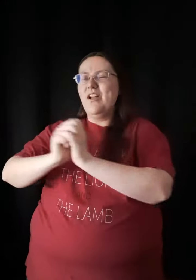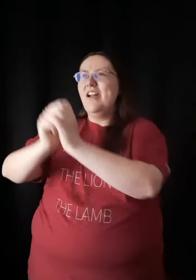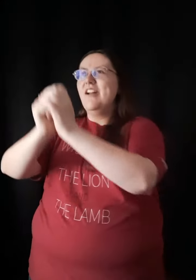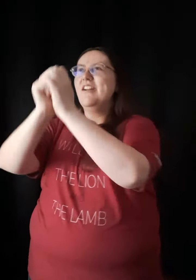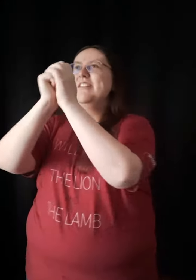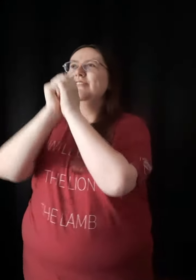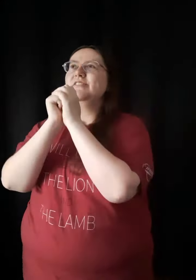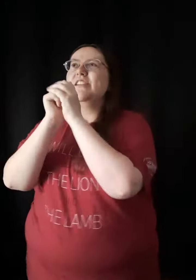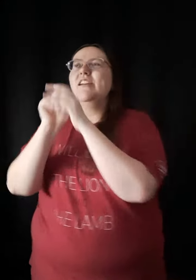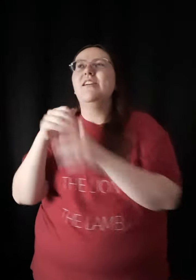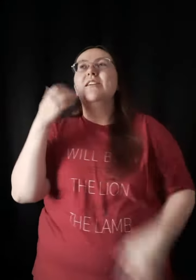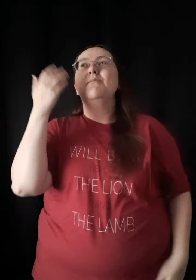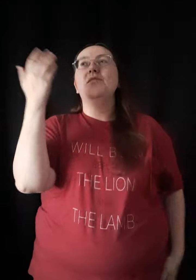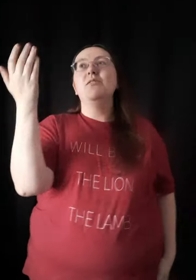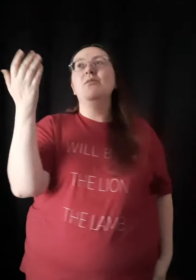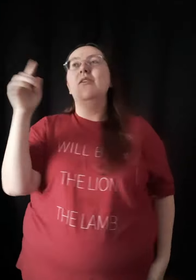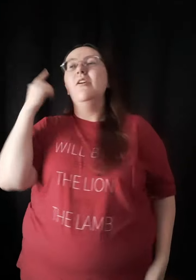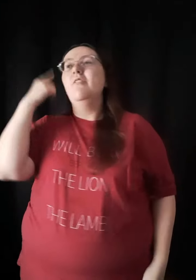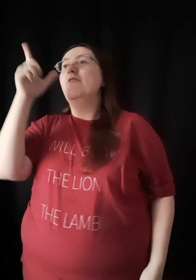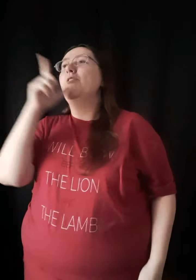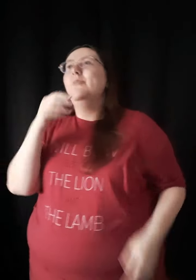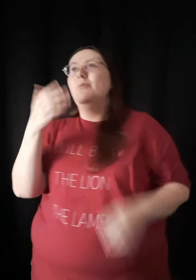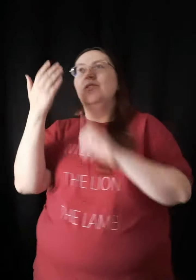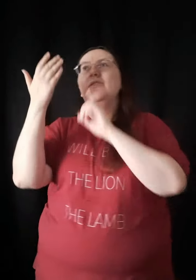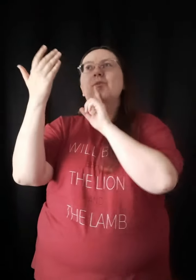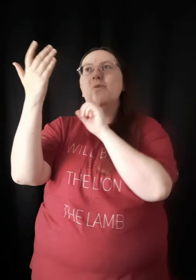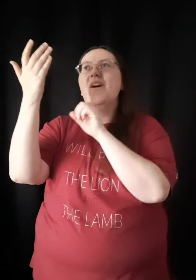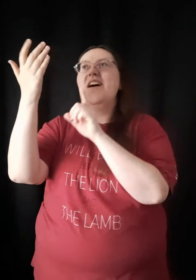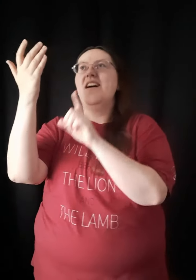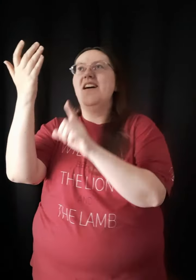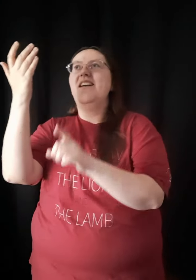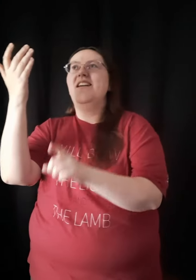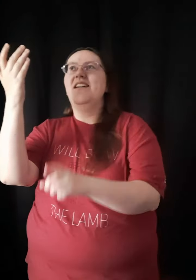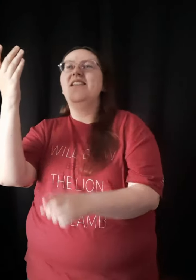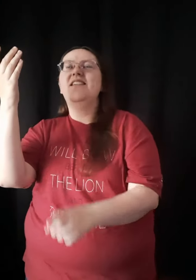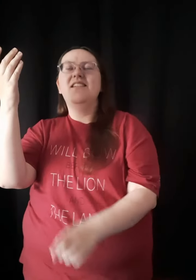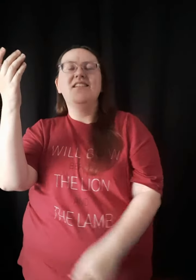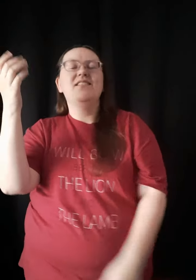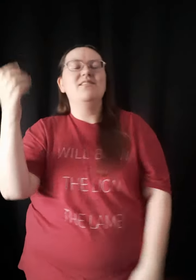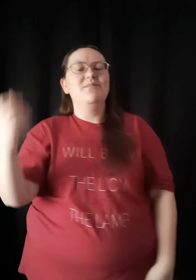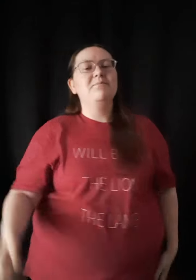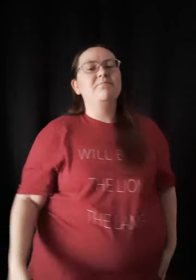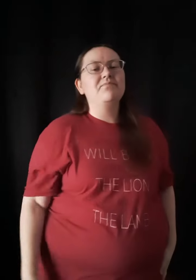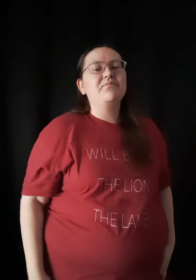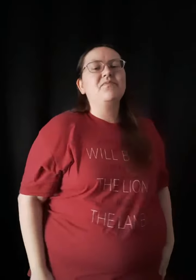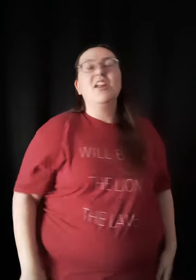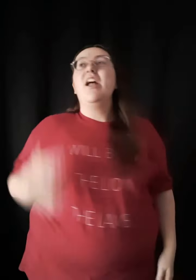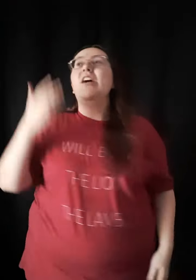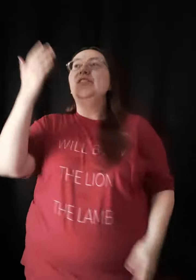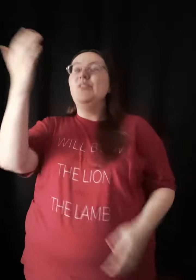We worship You for who You are [Singer] Come on, shout.